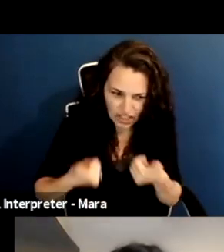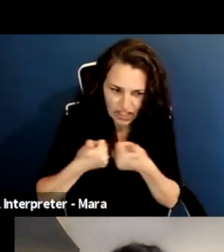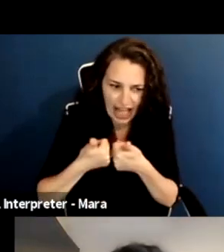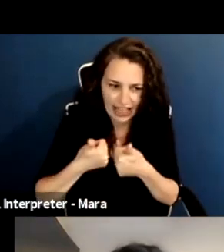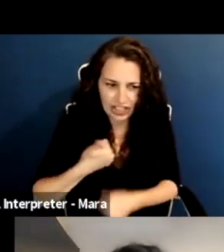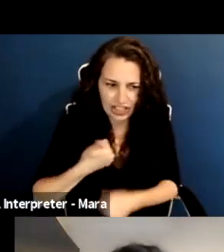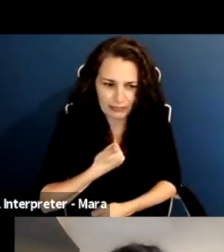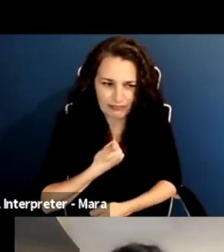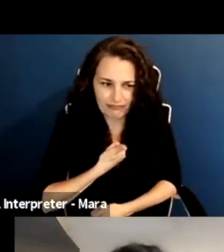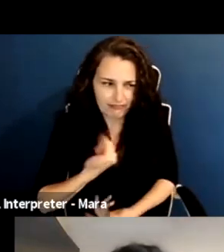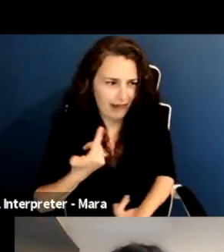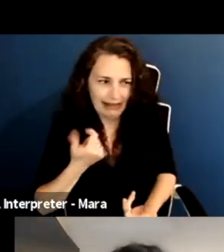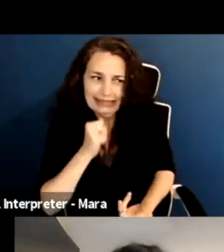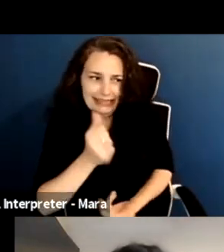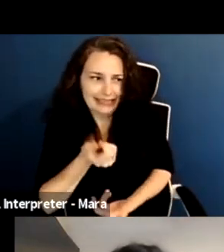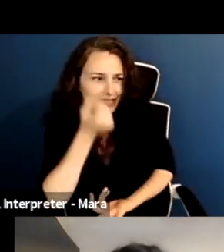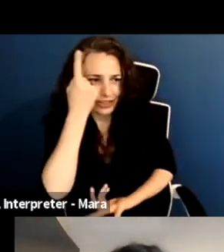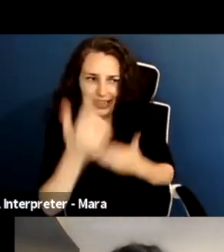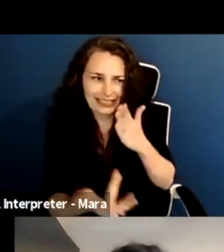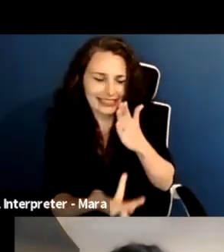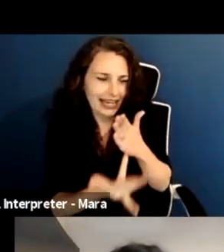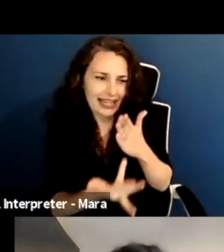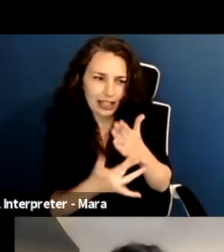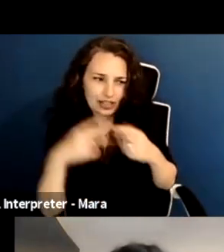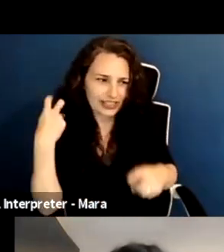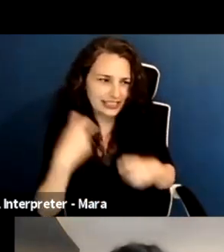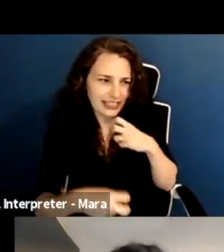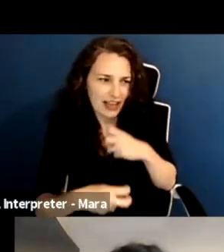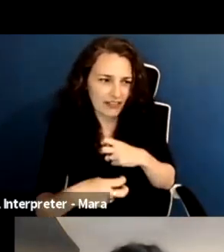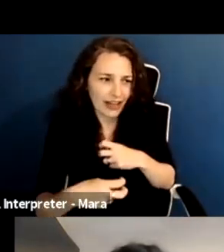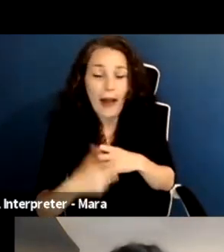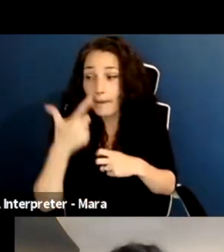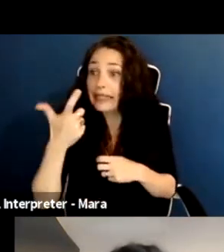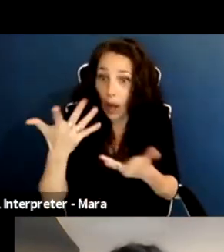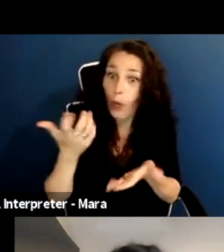the technology is pretty tricky especially when you really want it to help people but you have that sort of limitation